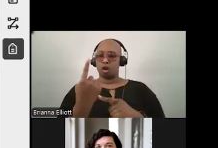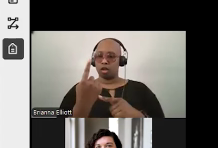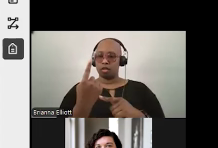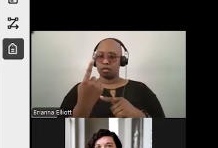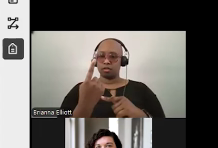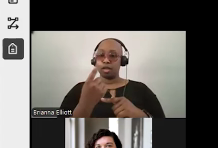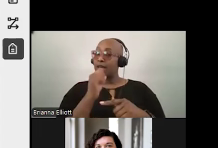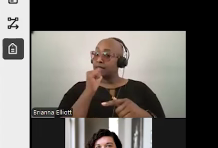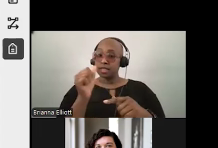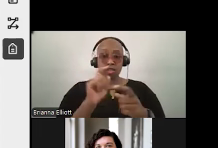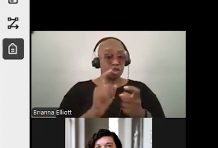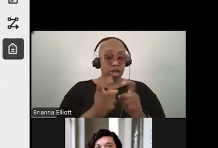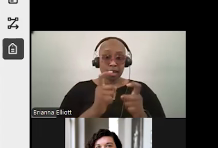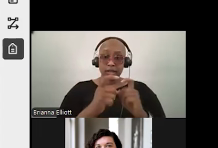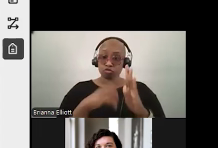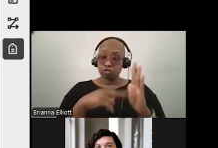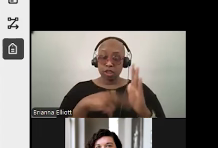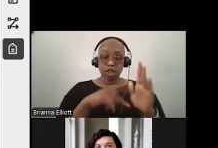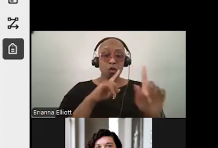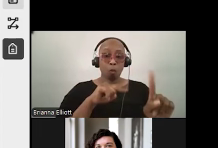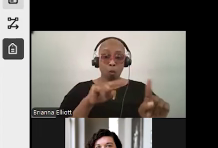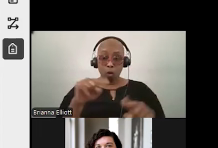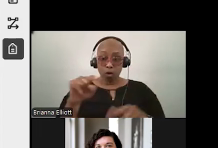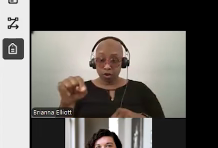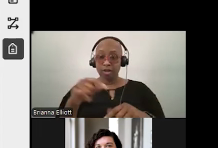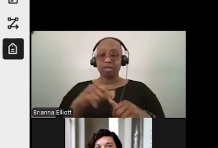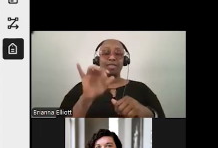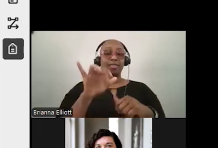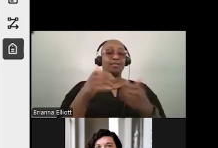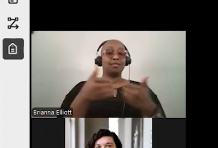reading order. I had to change our reading order manually. Those are separate pieces. the tag panel